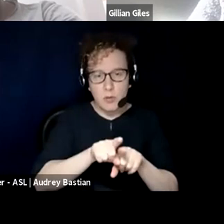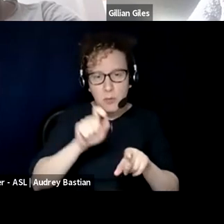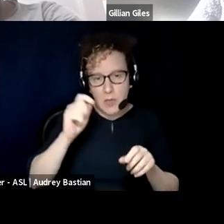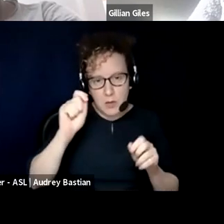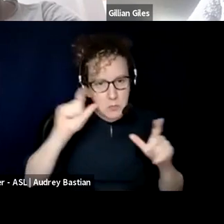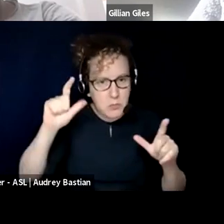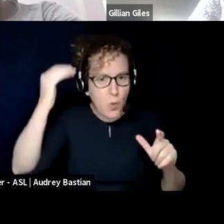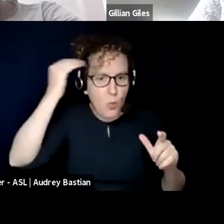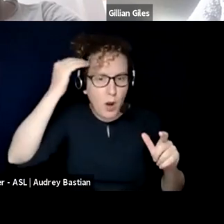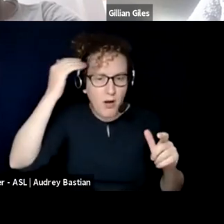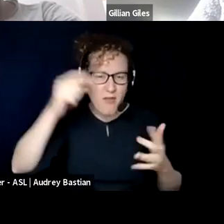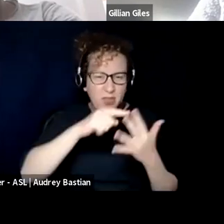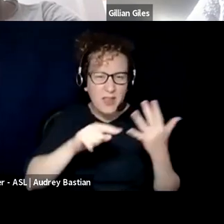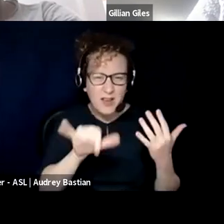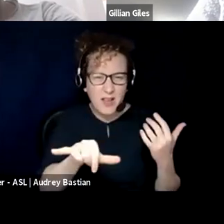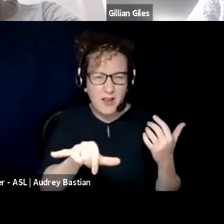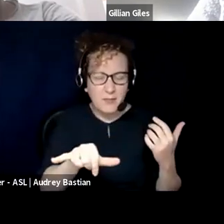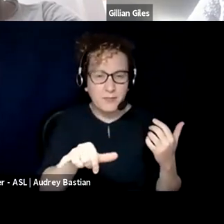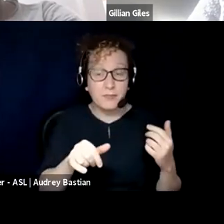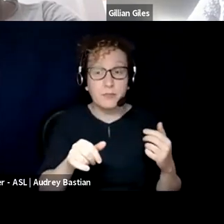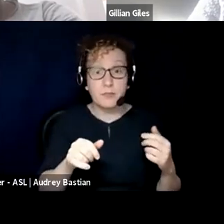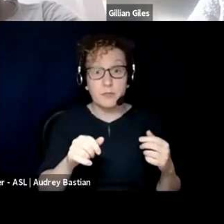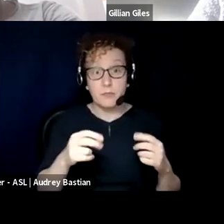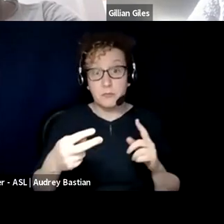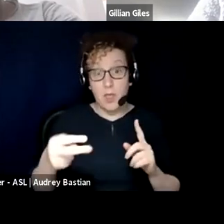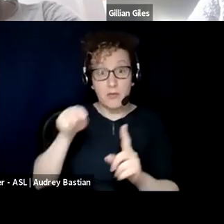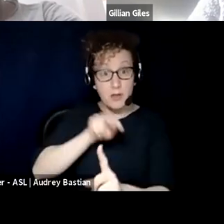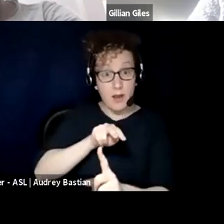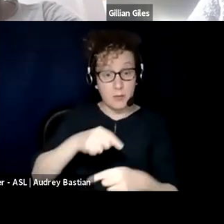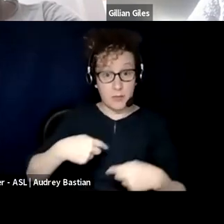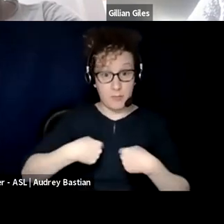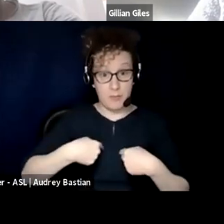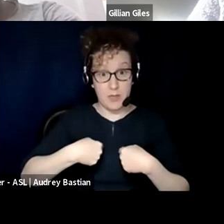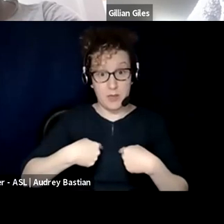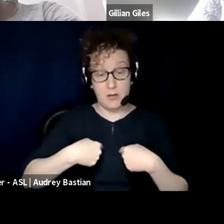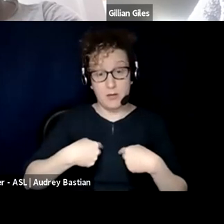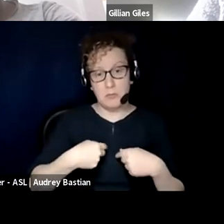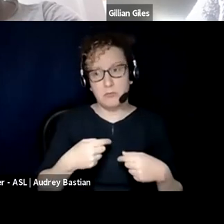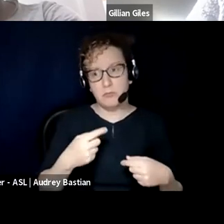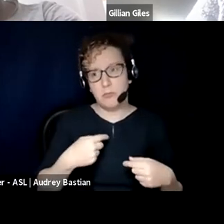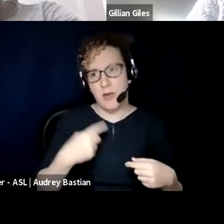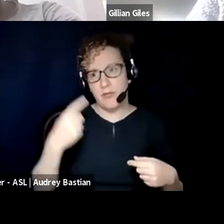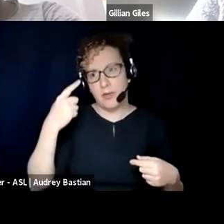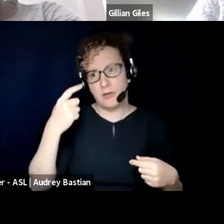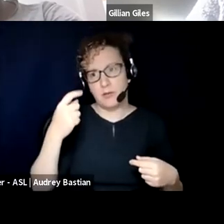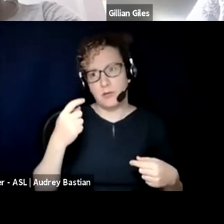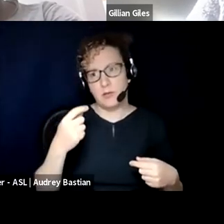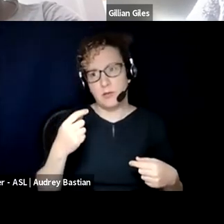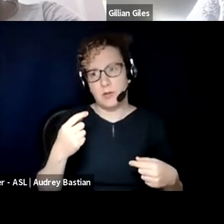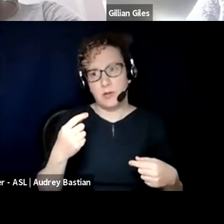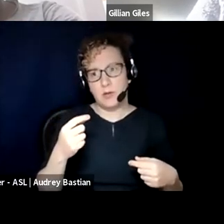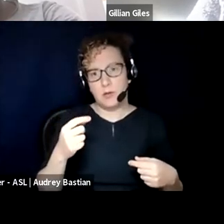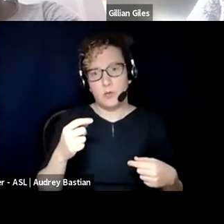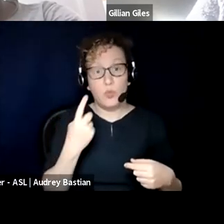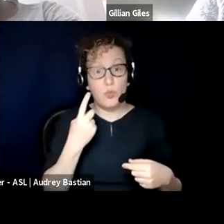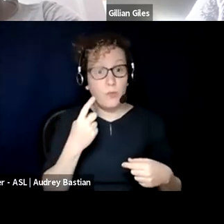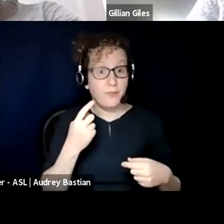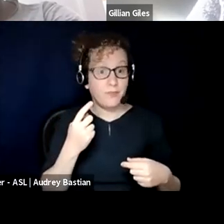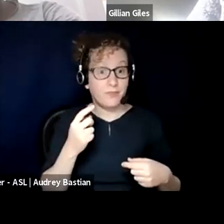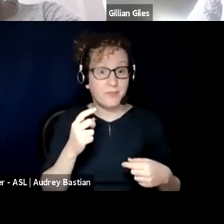like that. And the other side of it was me. And I think with a lot of disabled people. A lot of self-management.